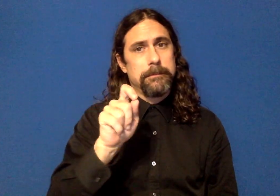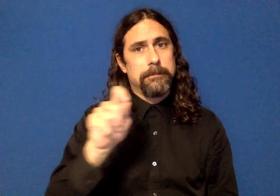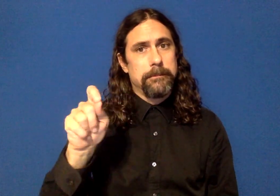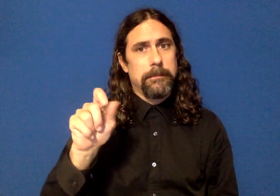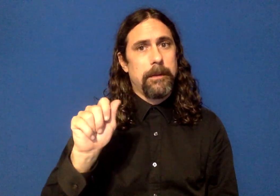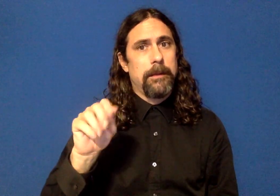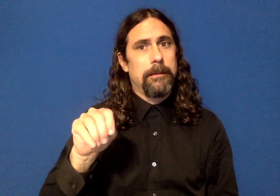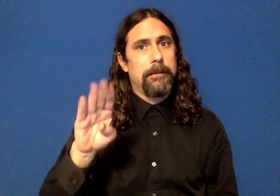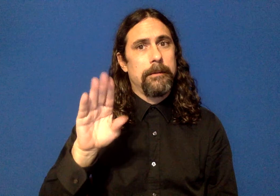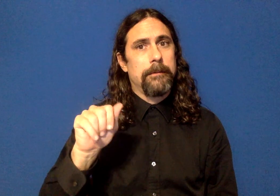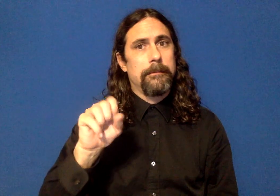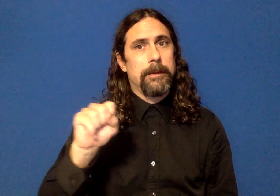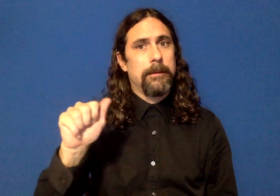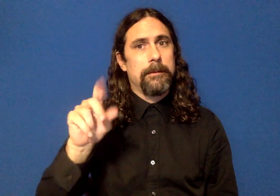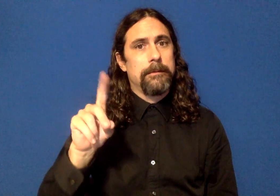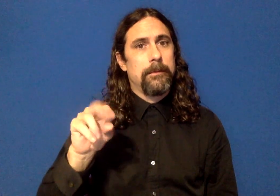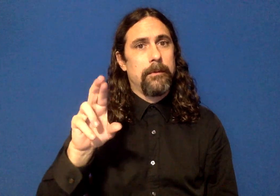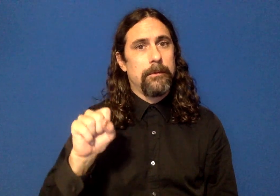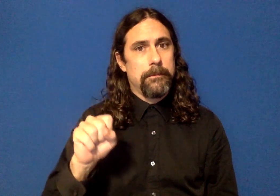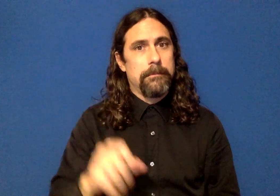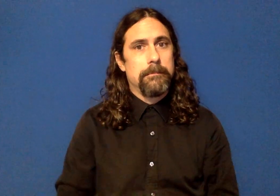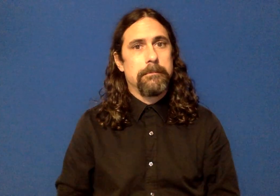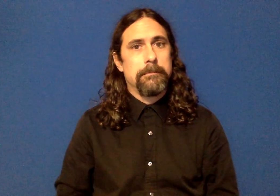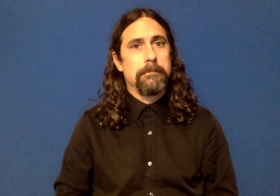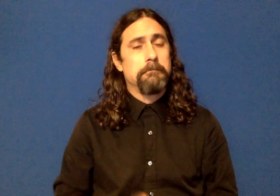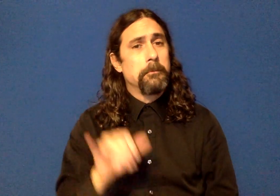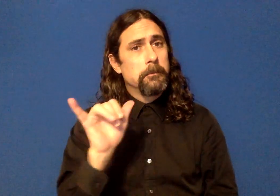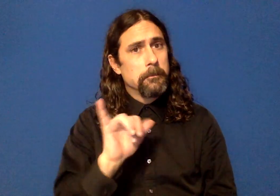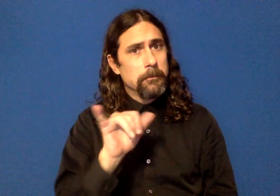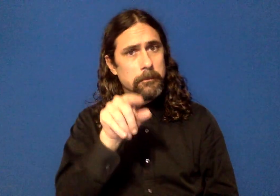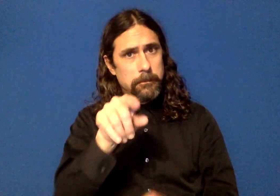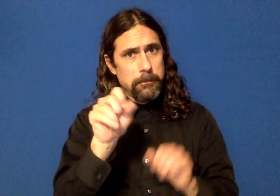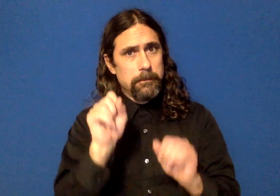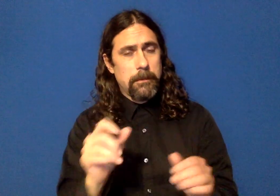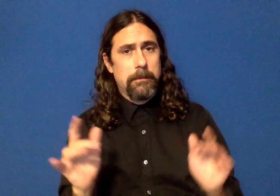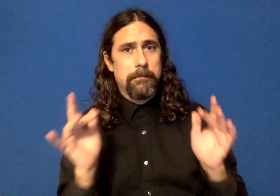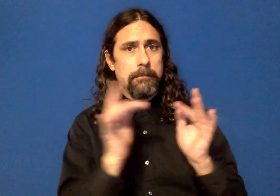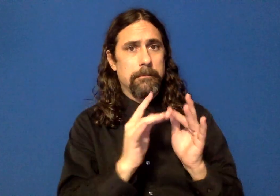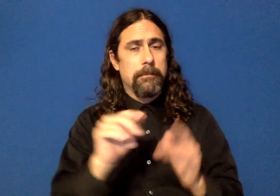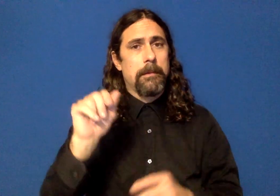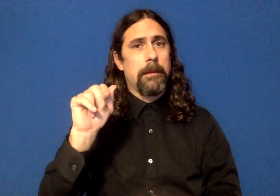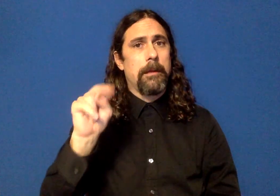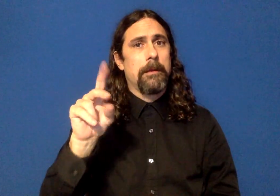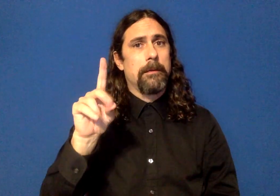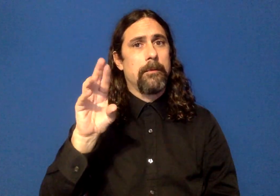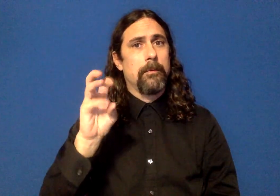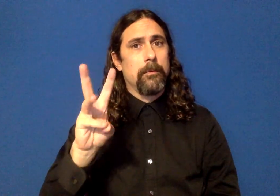You may also contact Andrew Lange, HPD s Disability Service Facilitator,